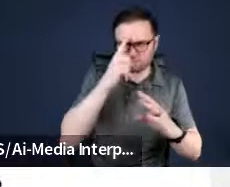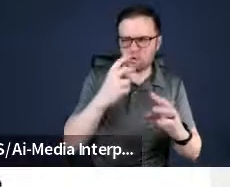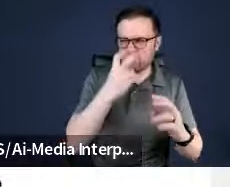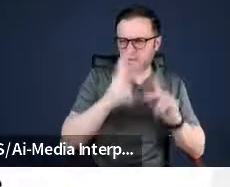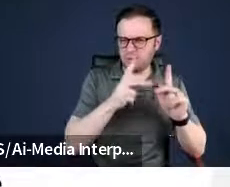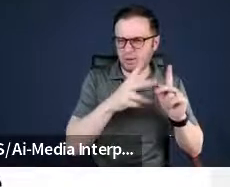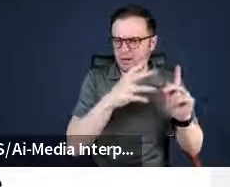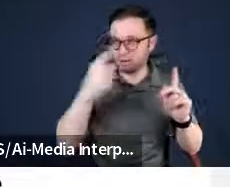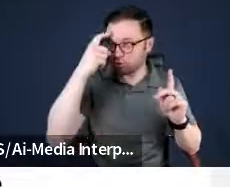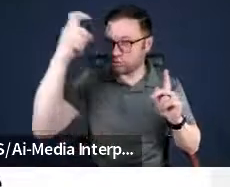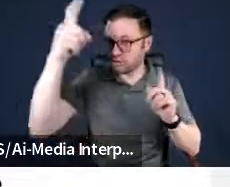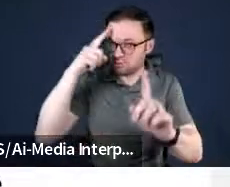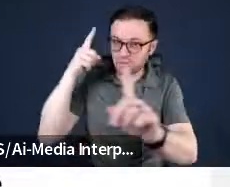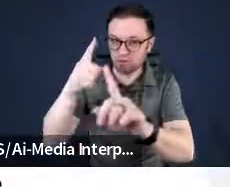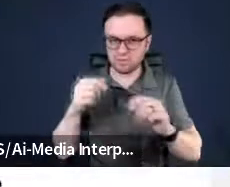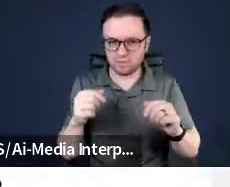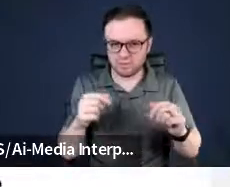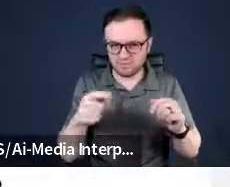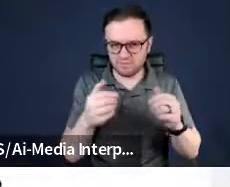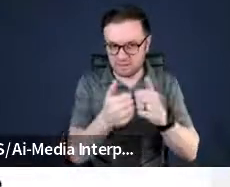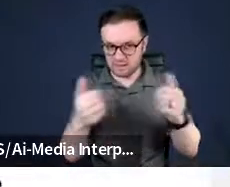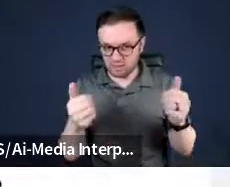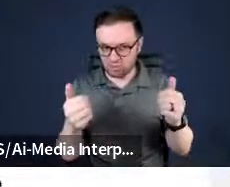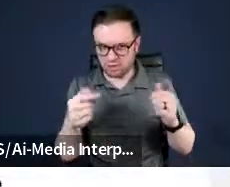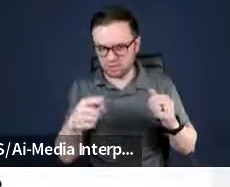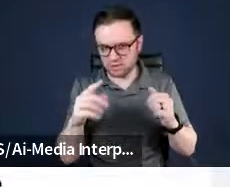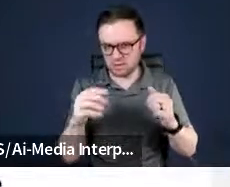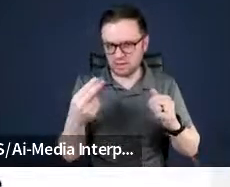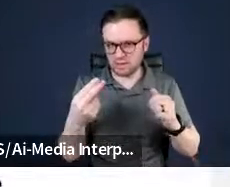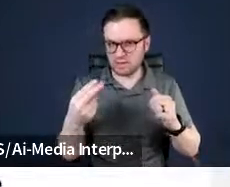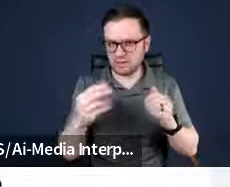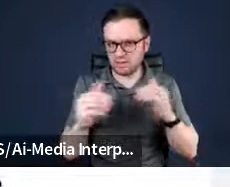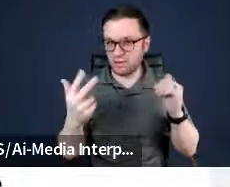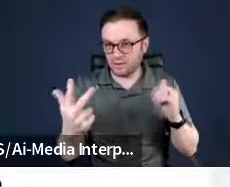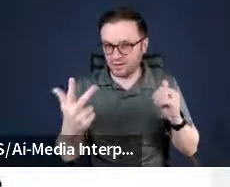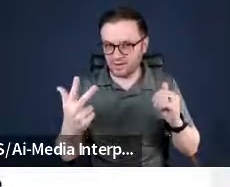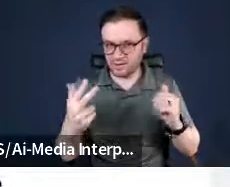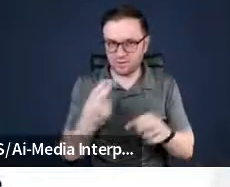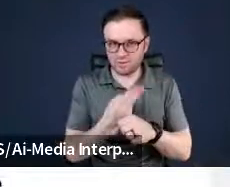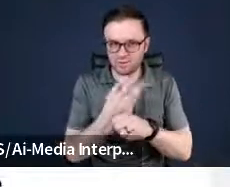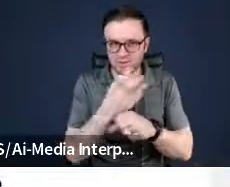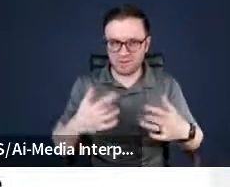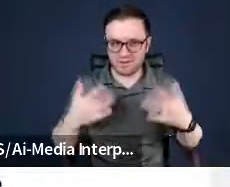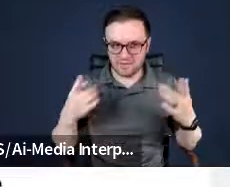Every day we raise the expectations of blind people, because low expectations create obstacles between blind people and our dreams.